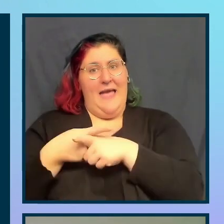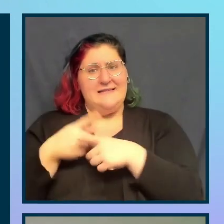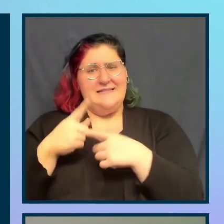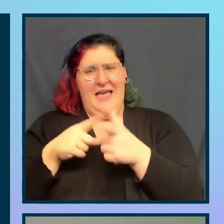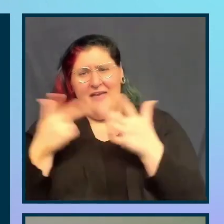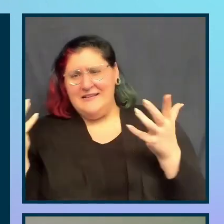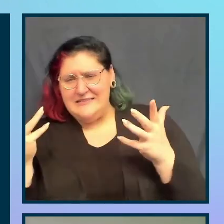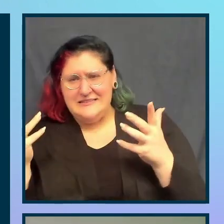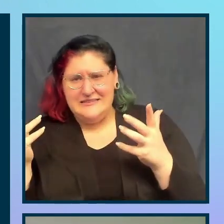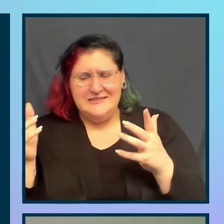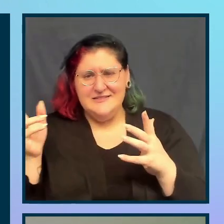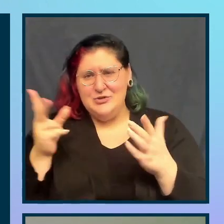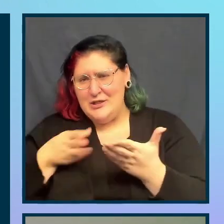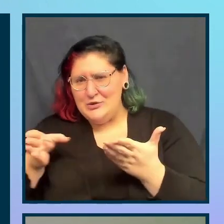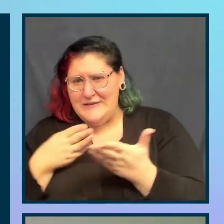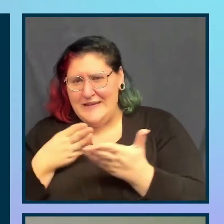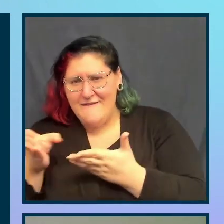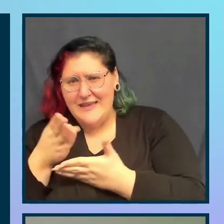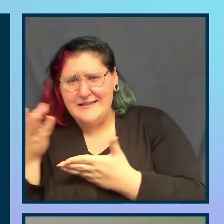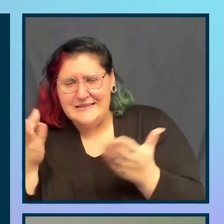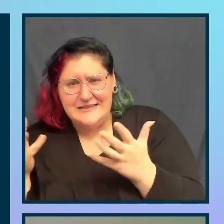visualization in the flow chart. And if they also get lost in the rest of the page,